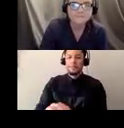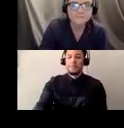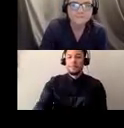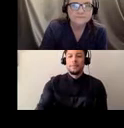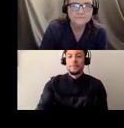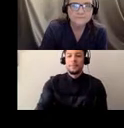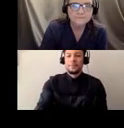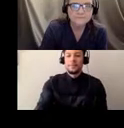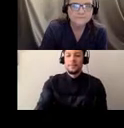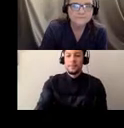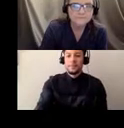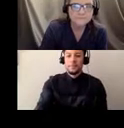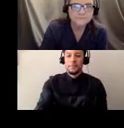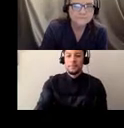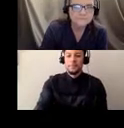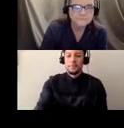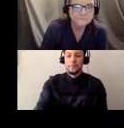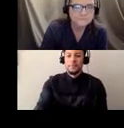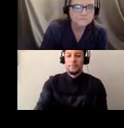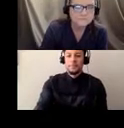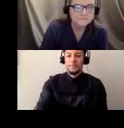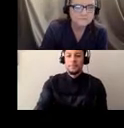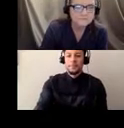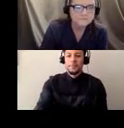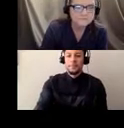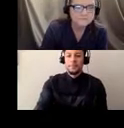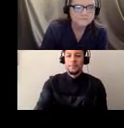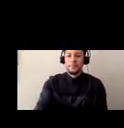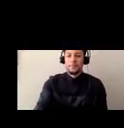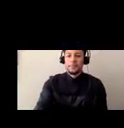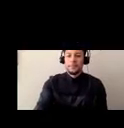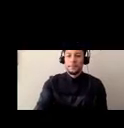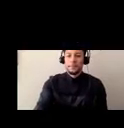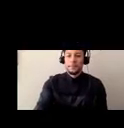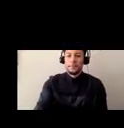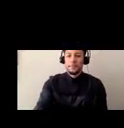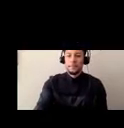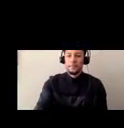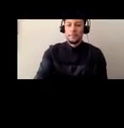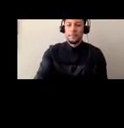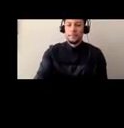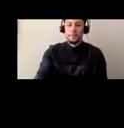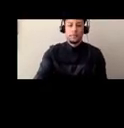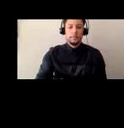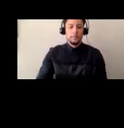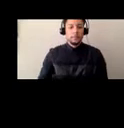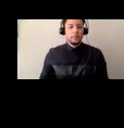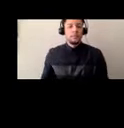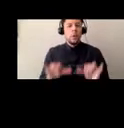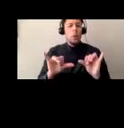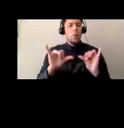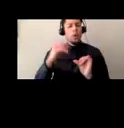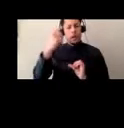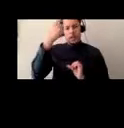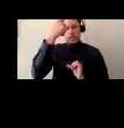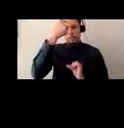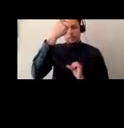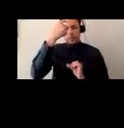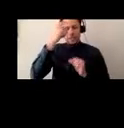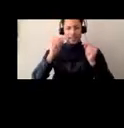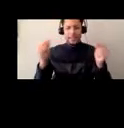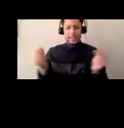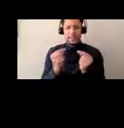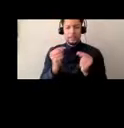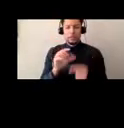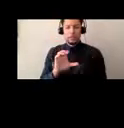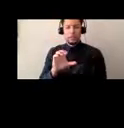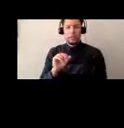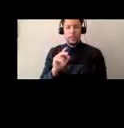That's brain injury council coming in.